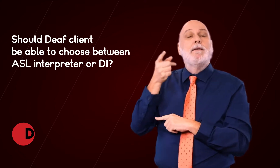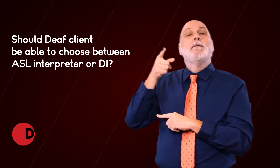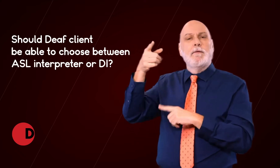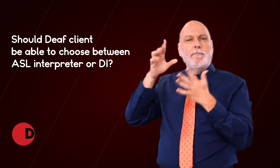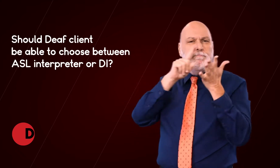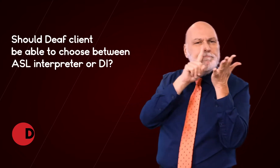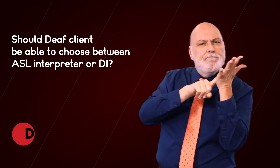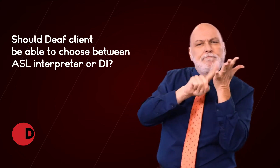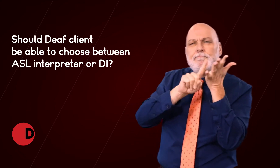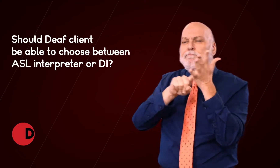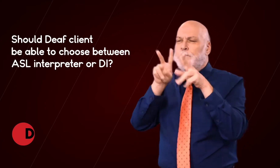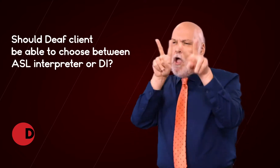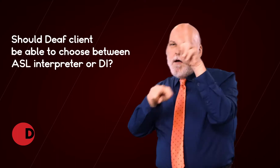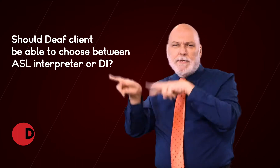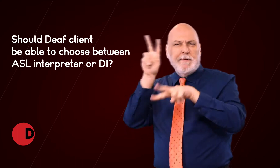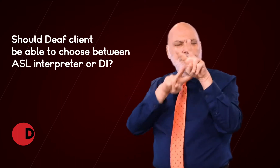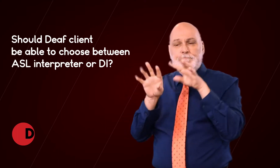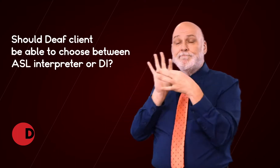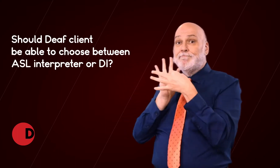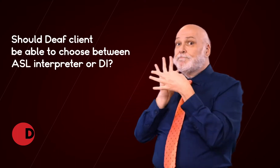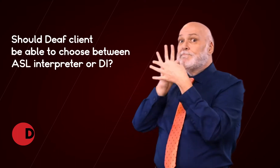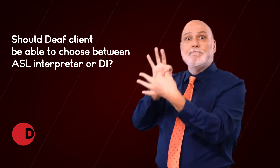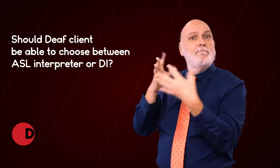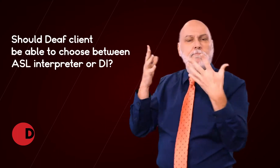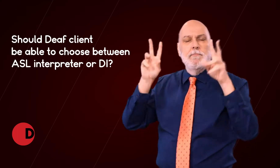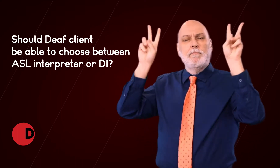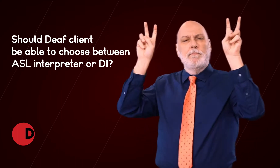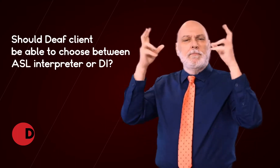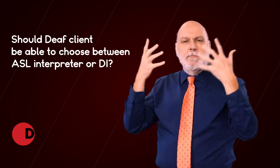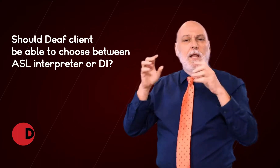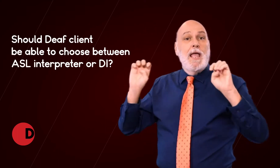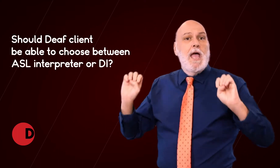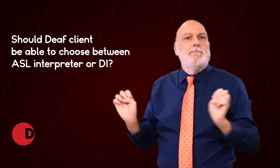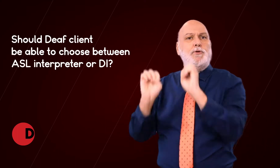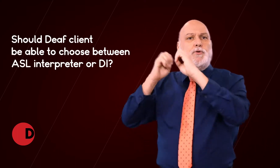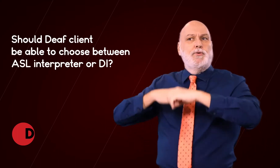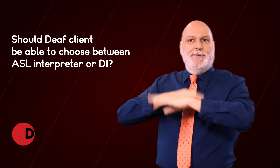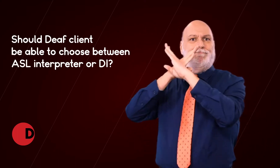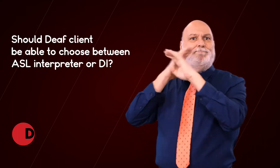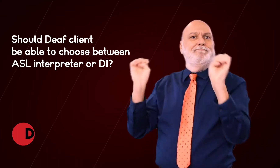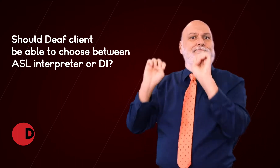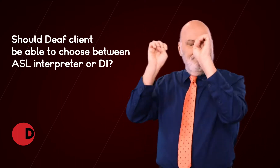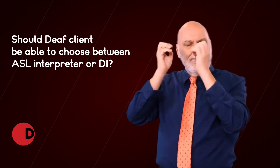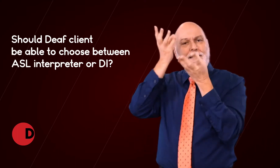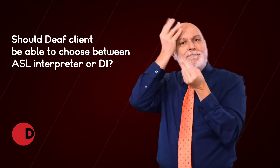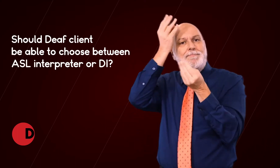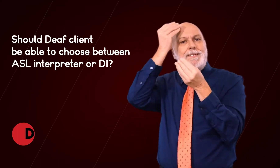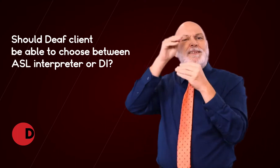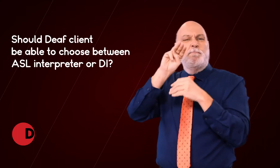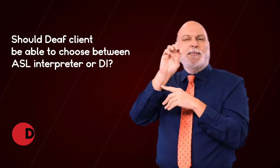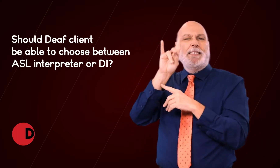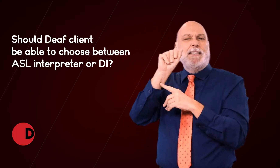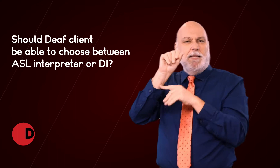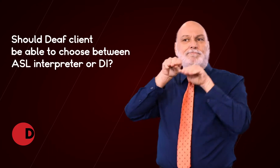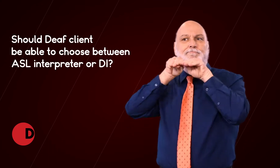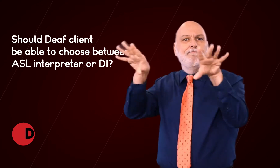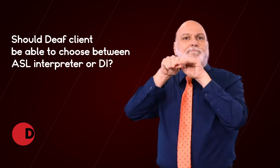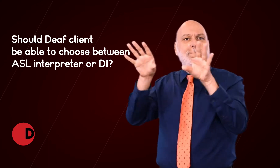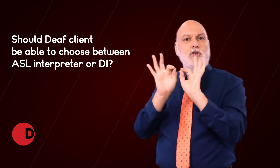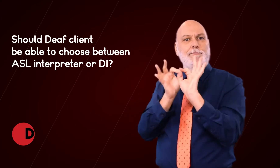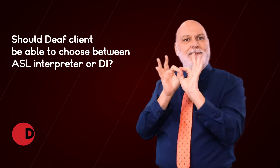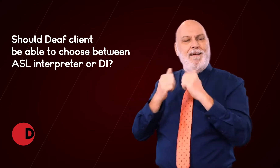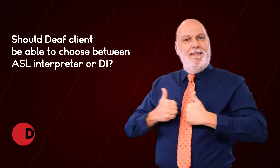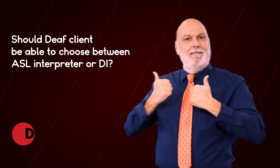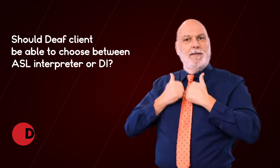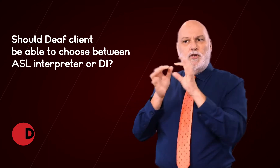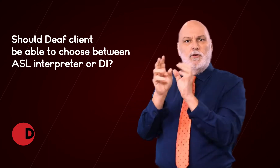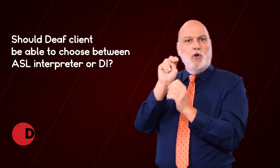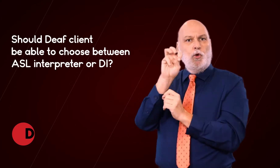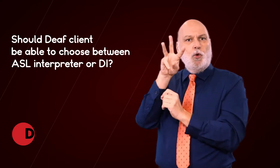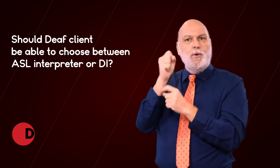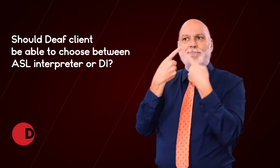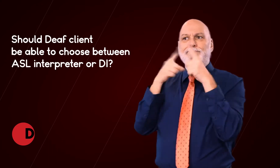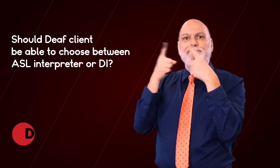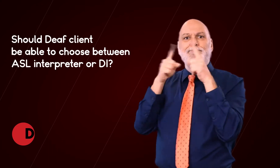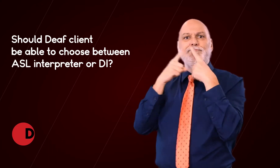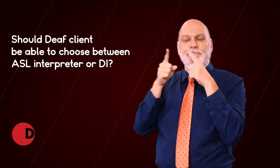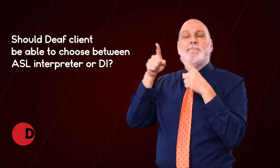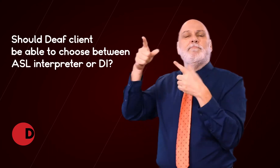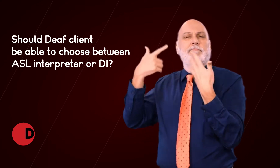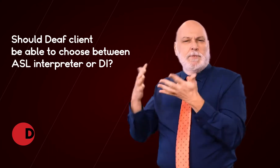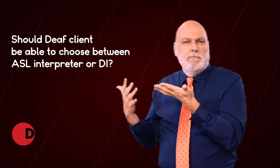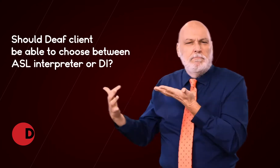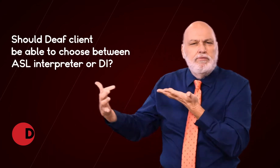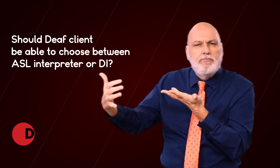Rita Bomak in Winnipeg who conducted an “Emergency Media